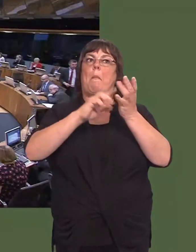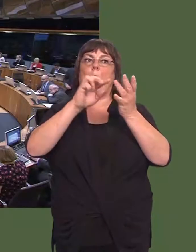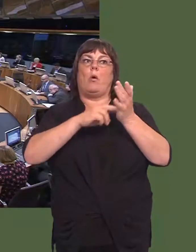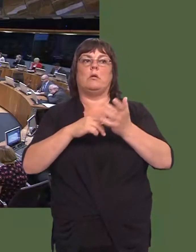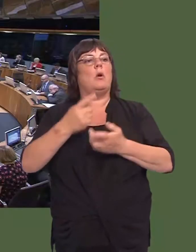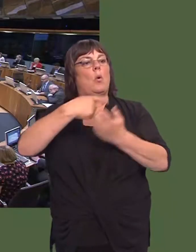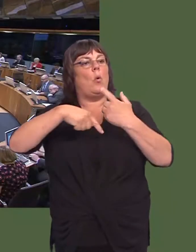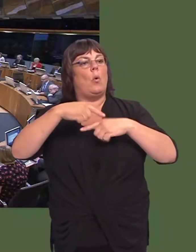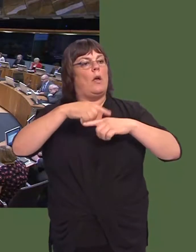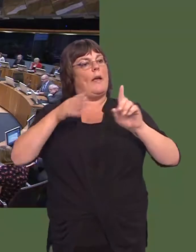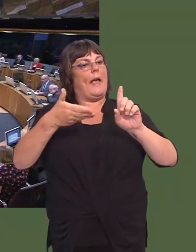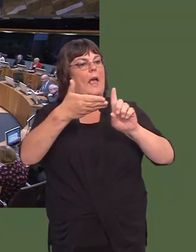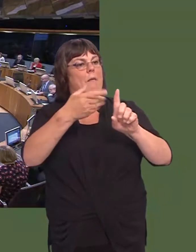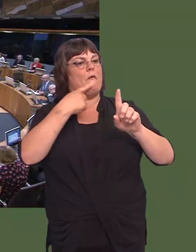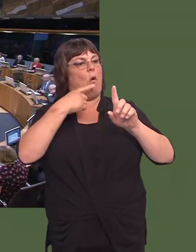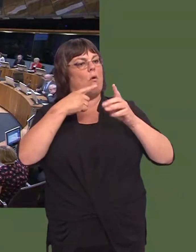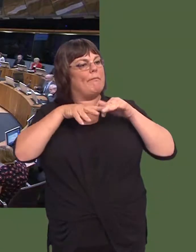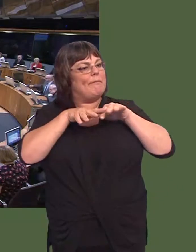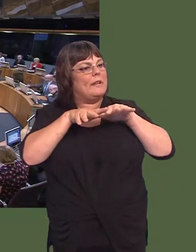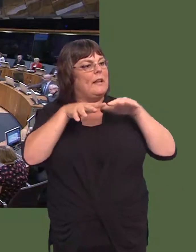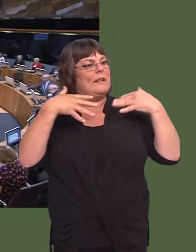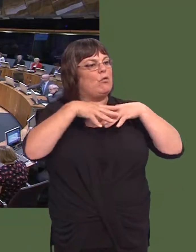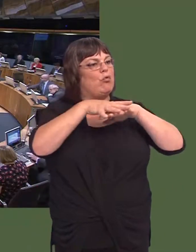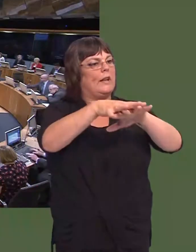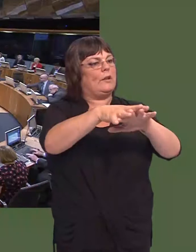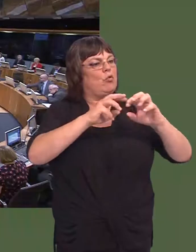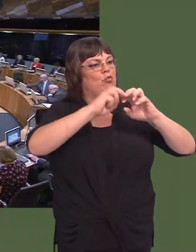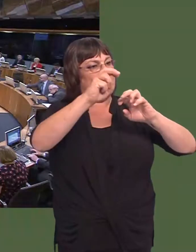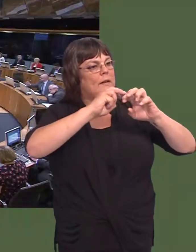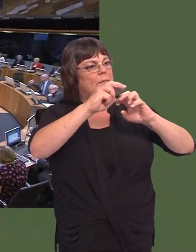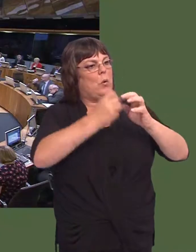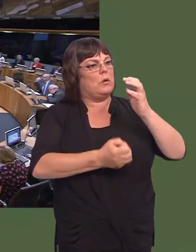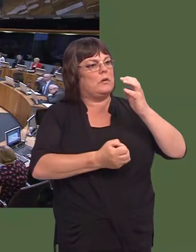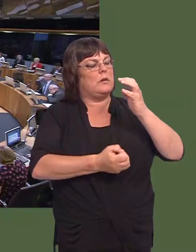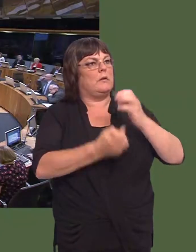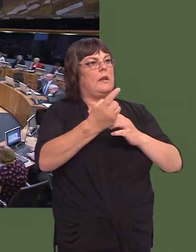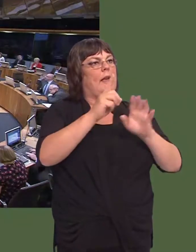in a modern and high-quality integrated transport system to ensure Ynys MÙn is a competitive